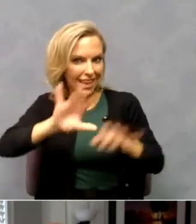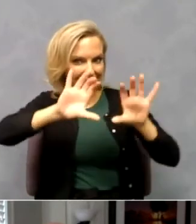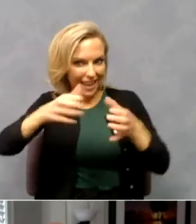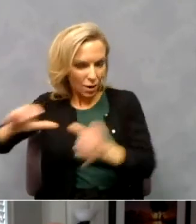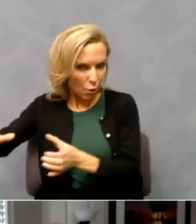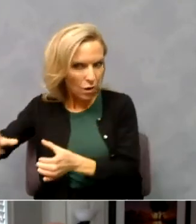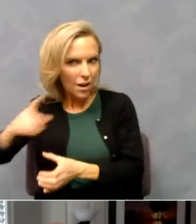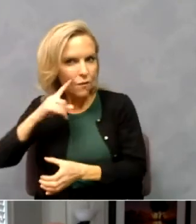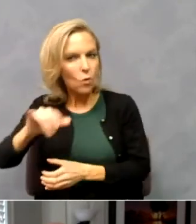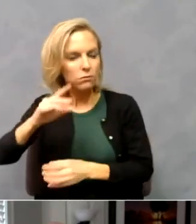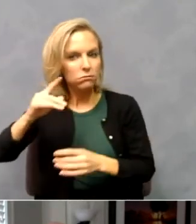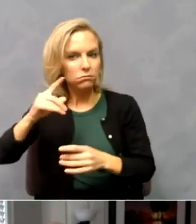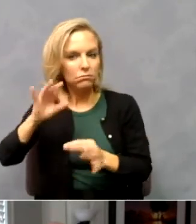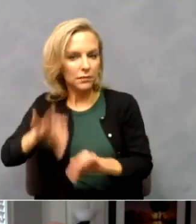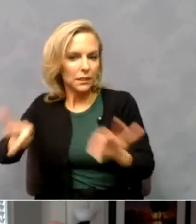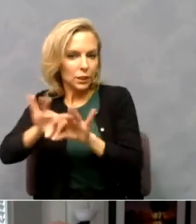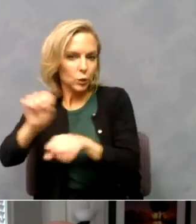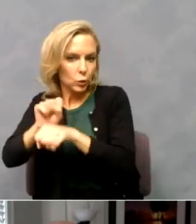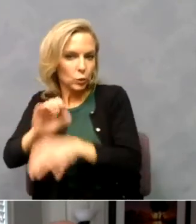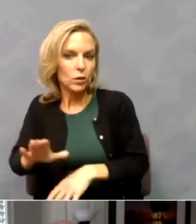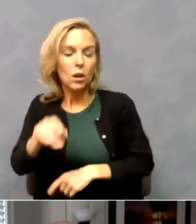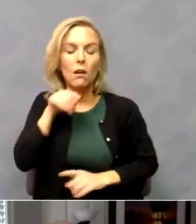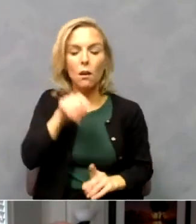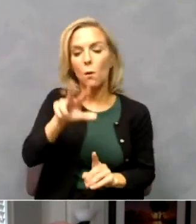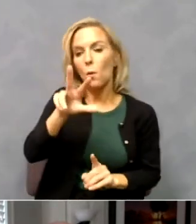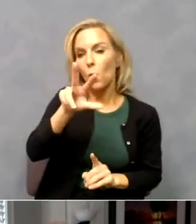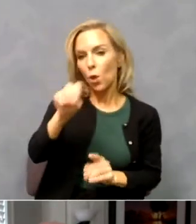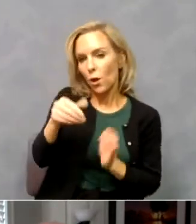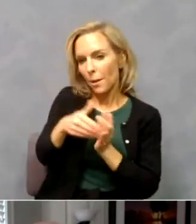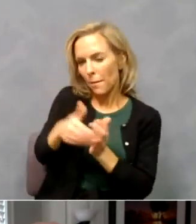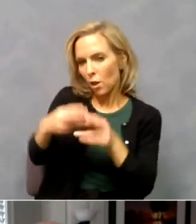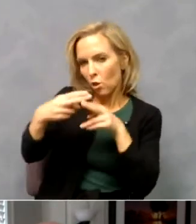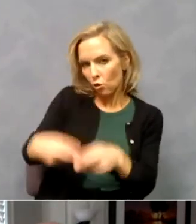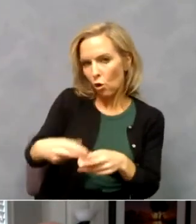30 million of them in categories they define this frontline essential workers.